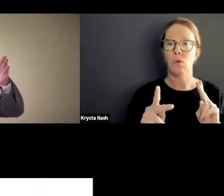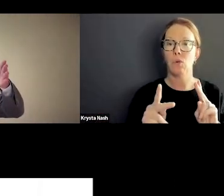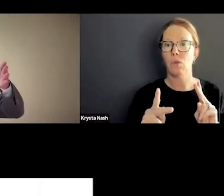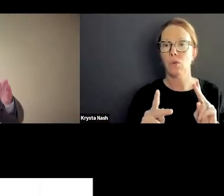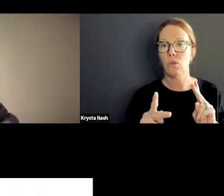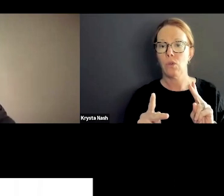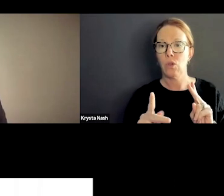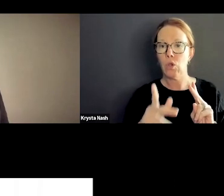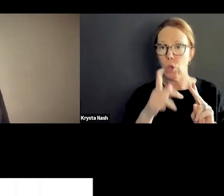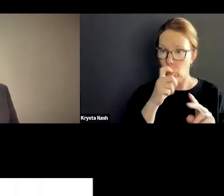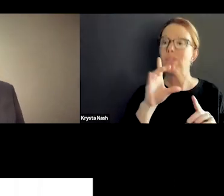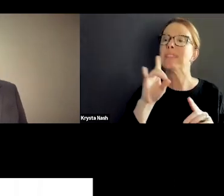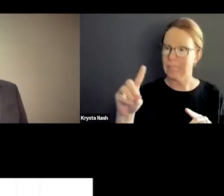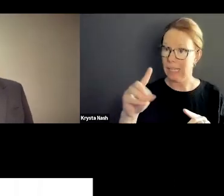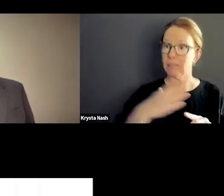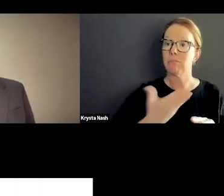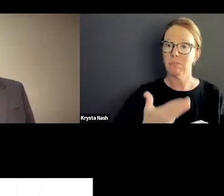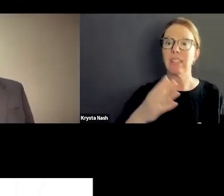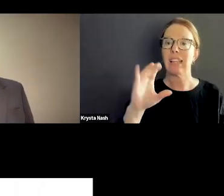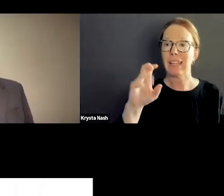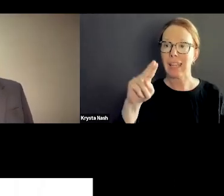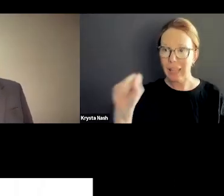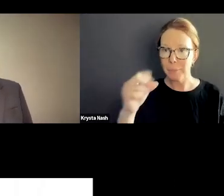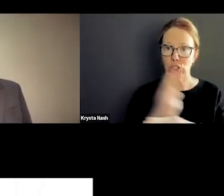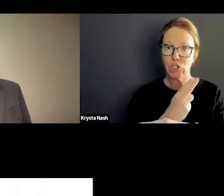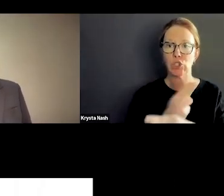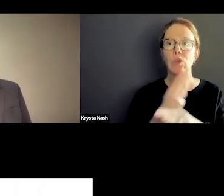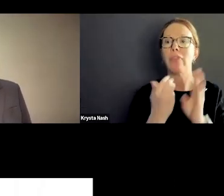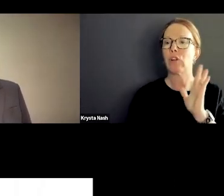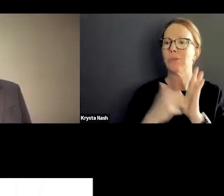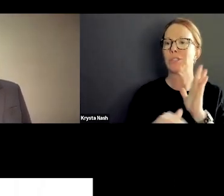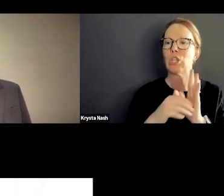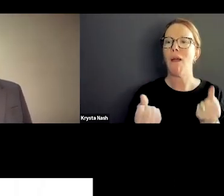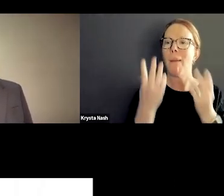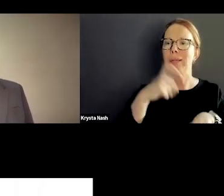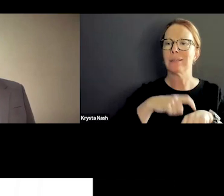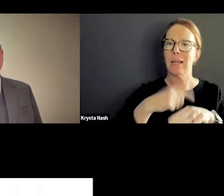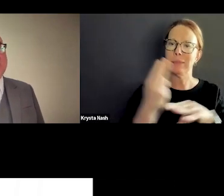talk about their cannabis use, what you see is their frequency or the number of times they used cannabis over time.